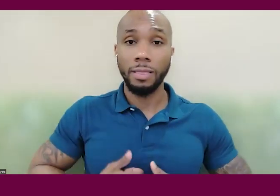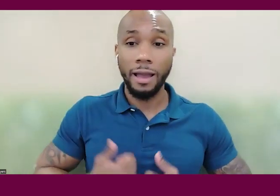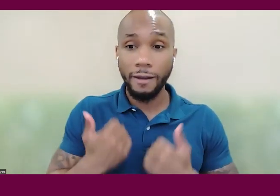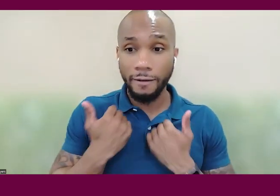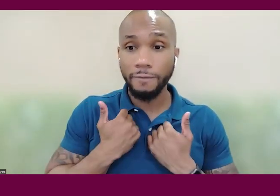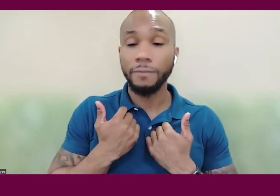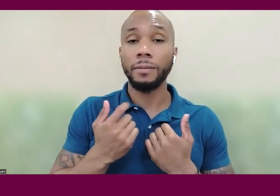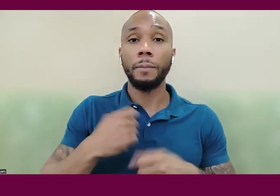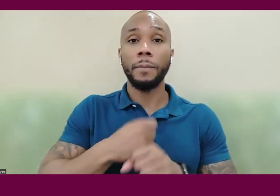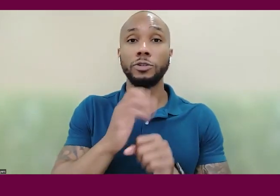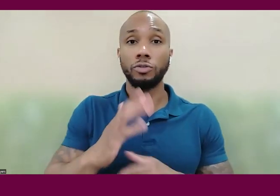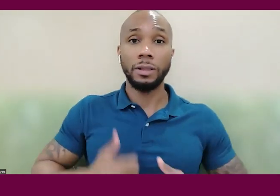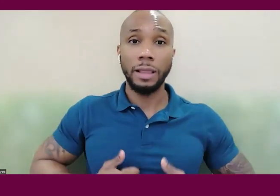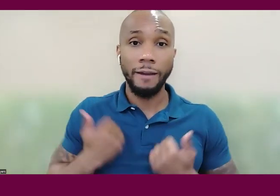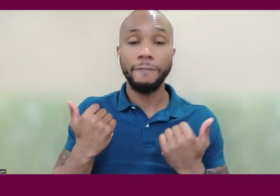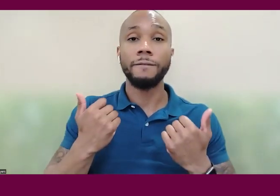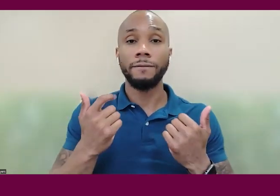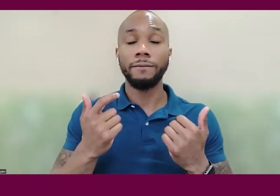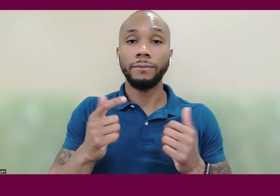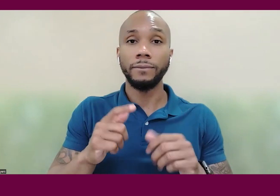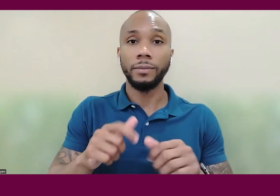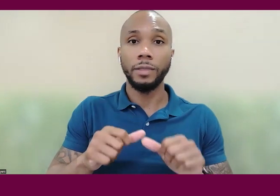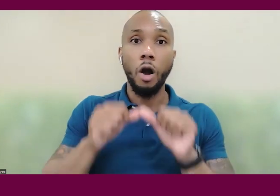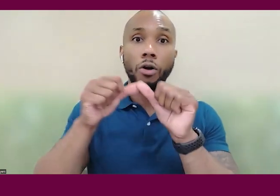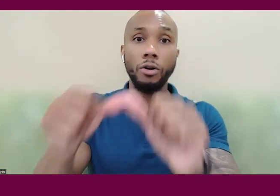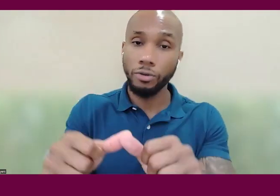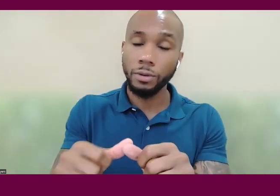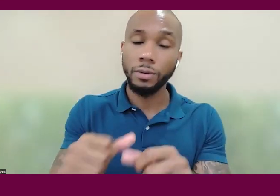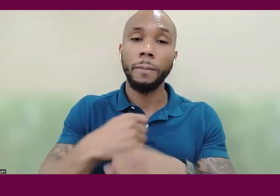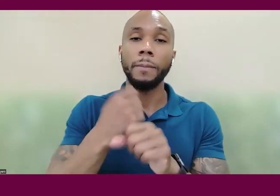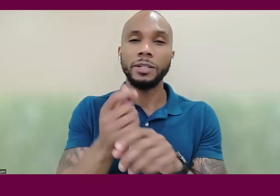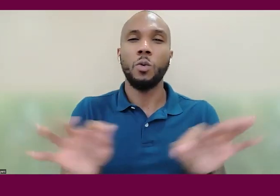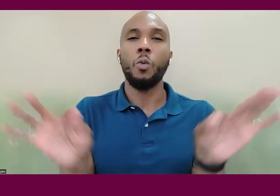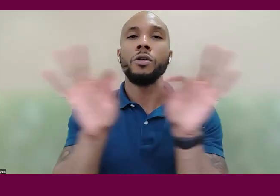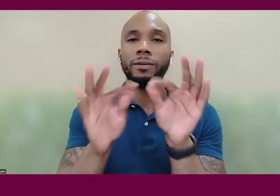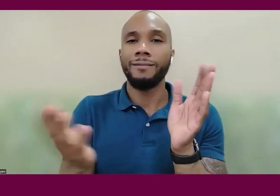It elongates it. It makes it worth it again.